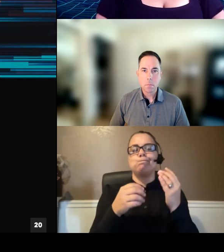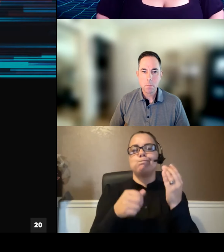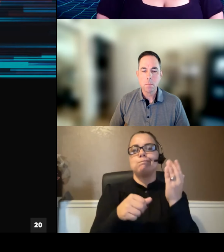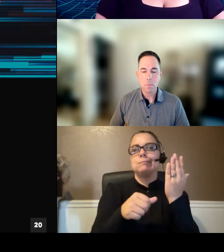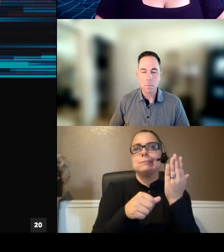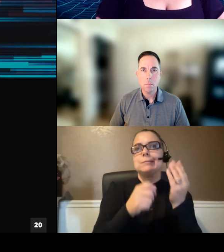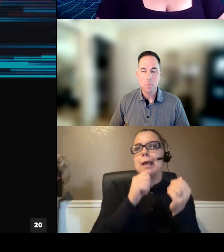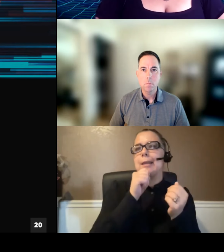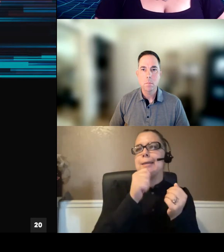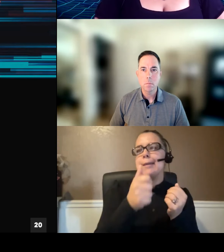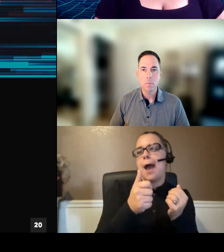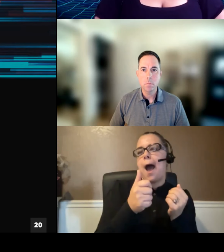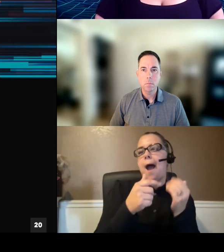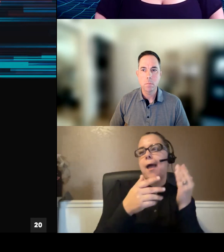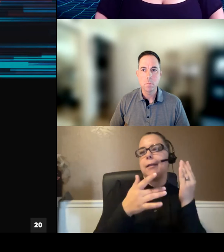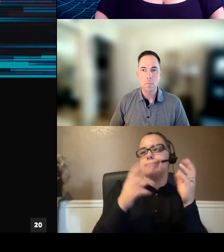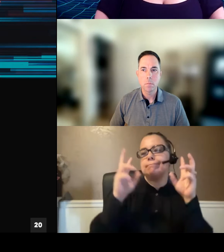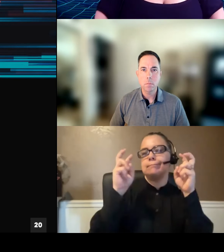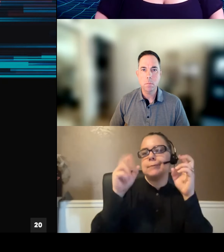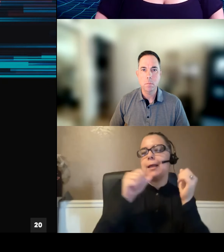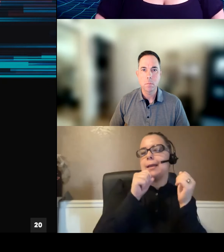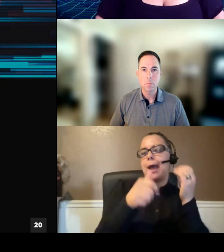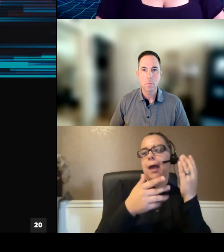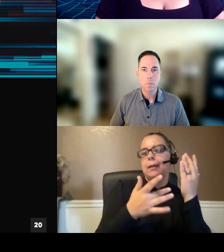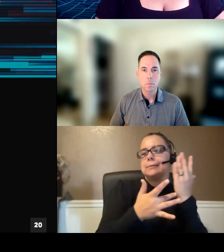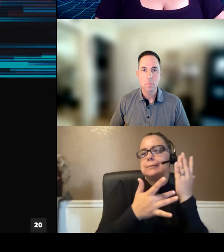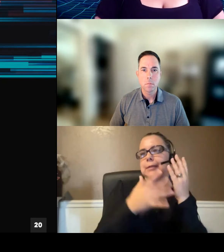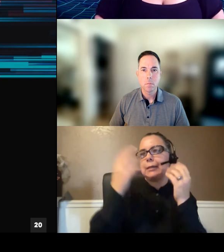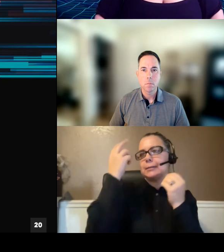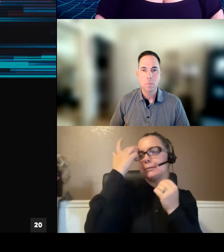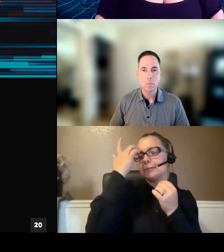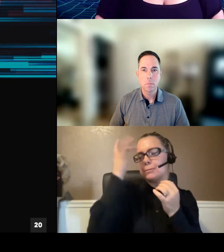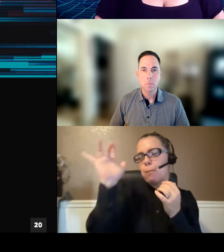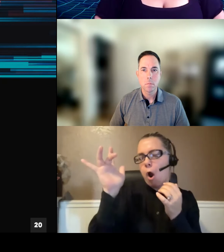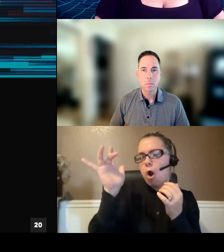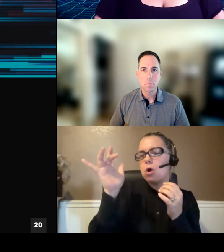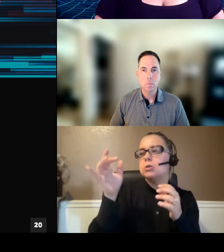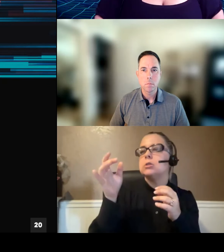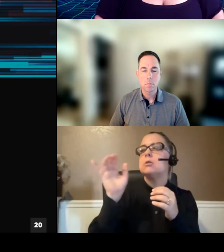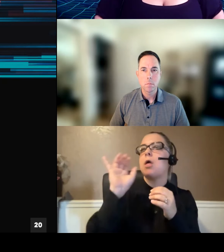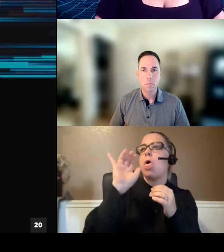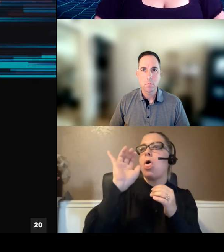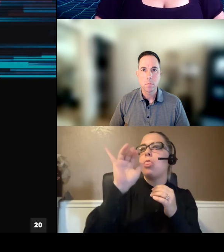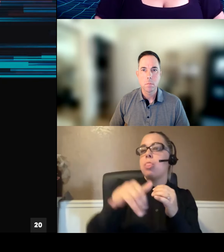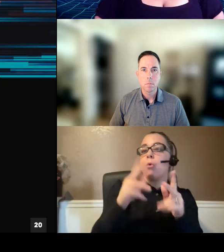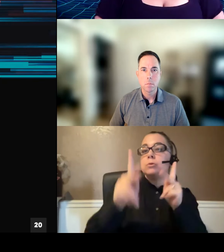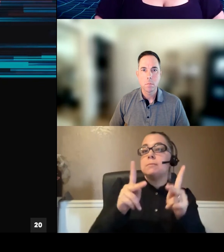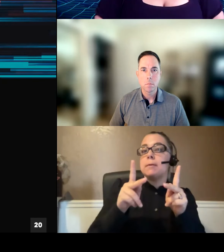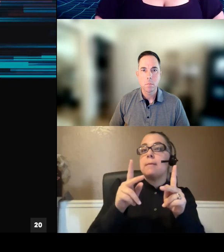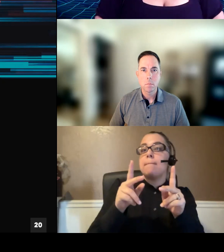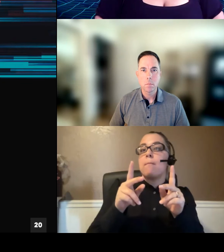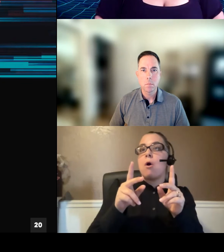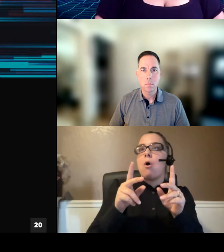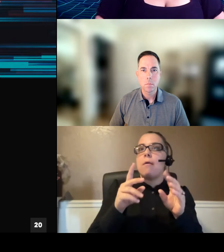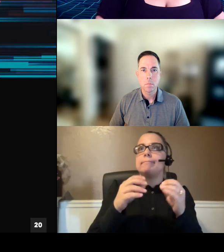them to customize their experiences on a very wide scale. Kind of in a way, I guess